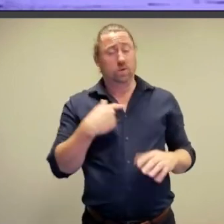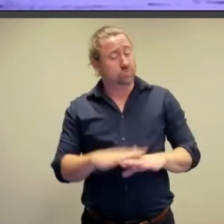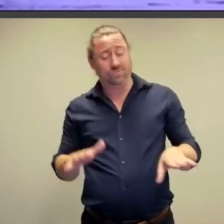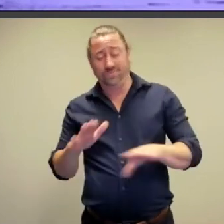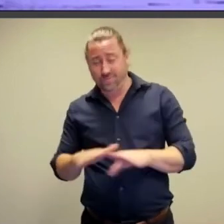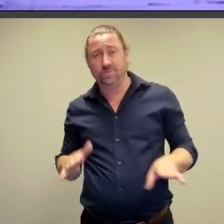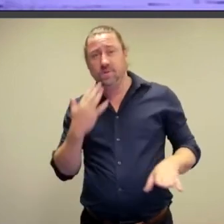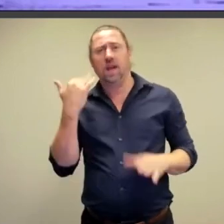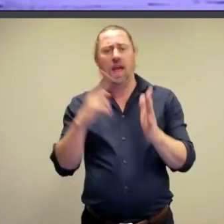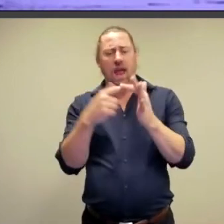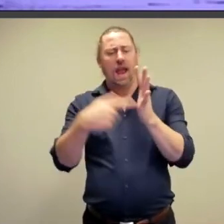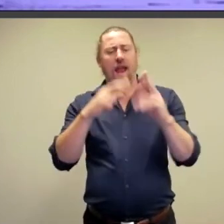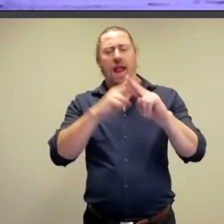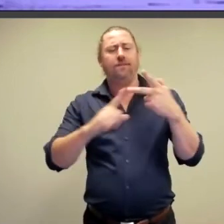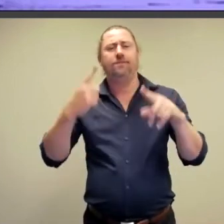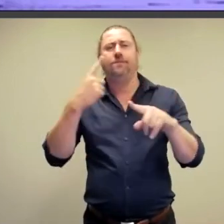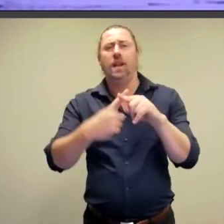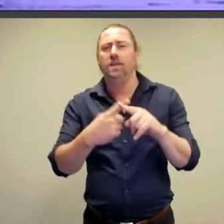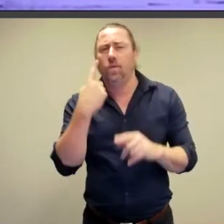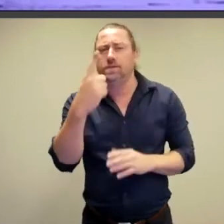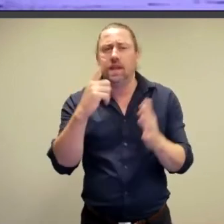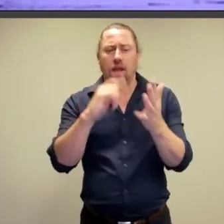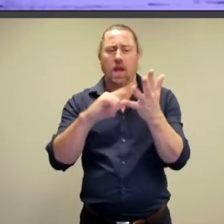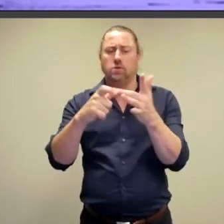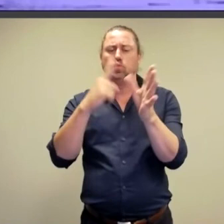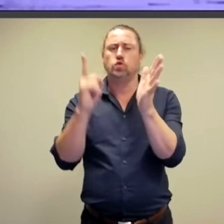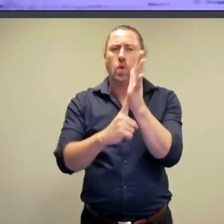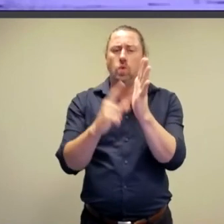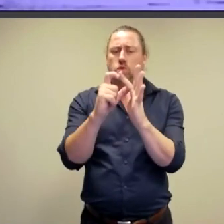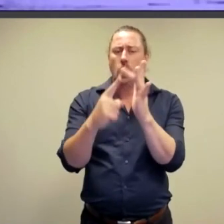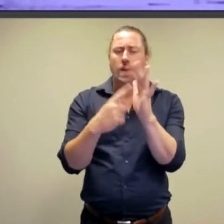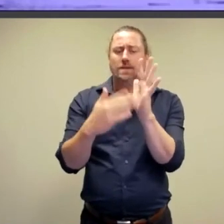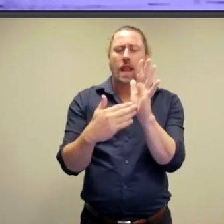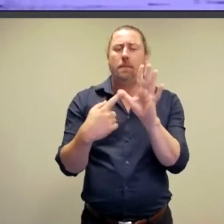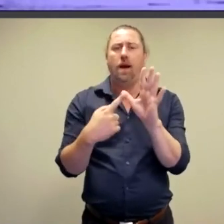had the Netflix documentary,